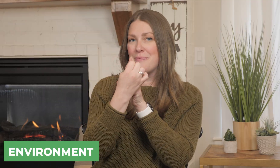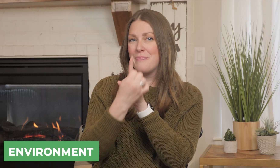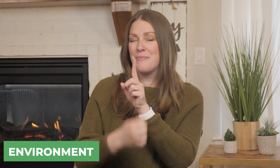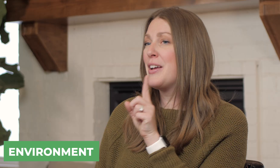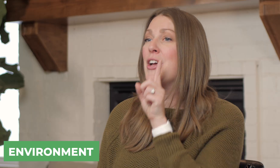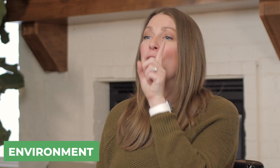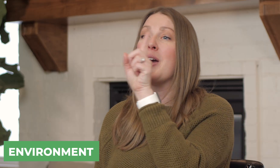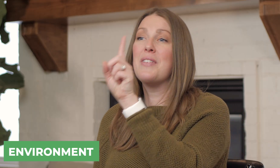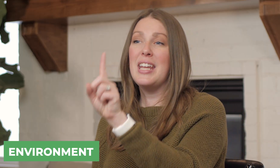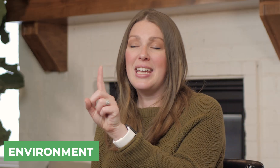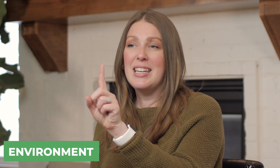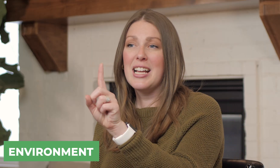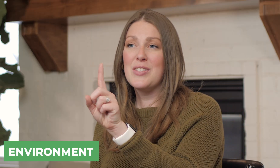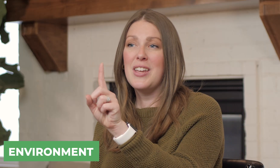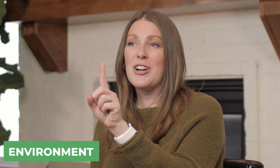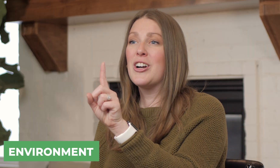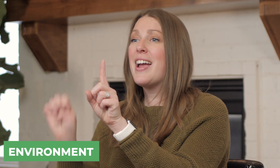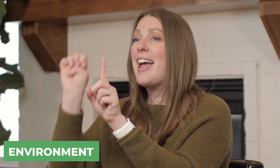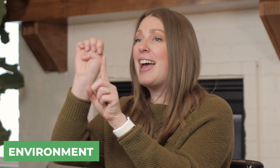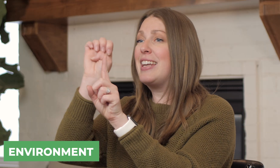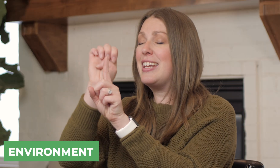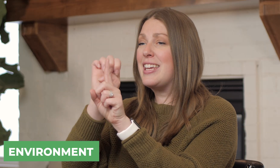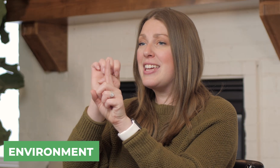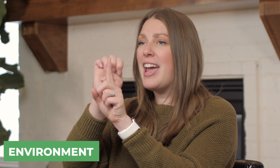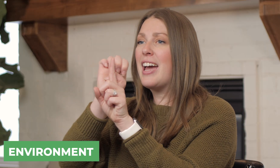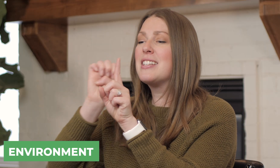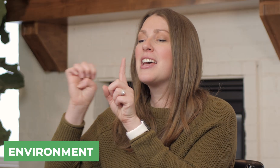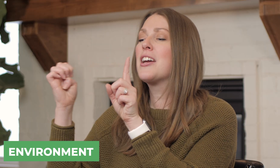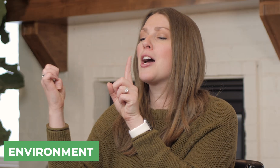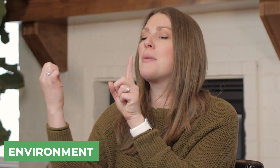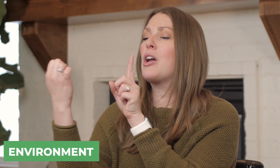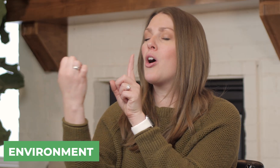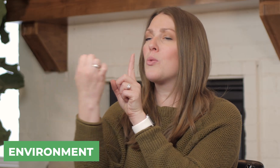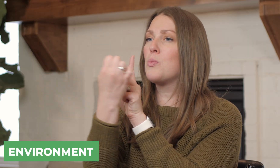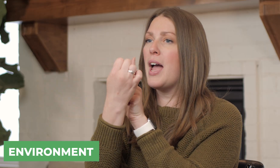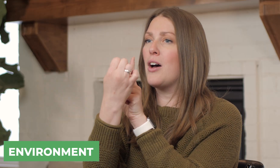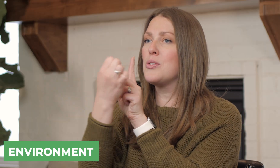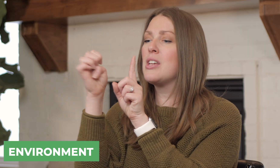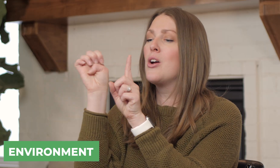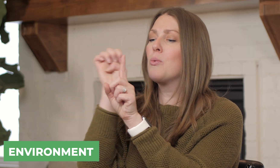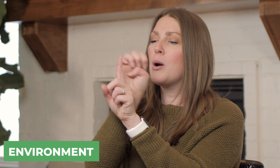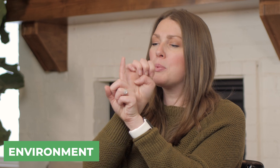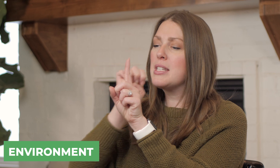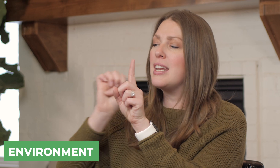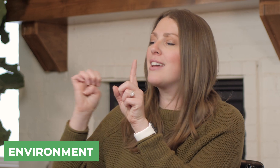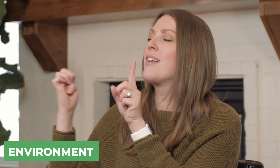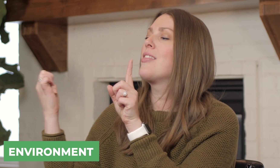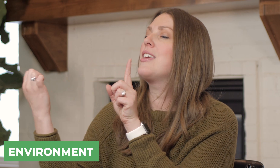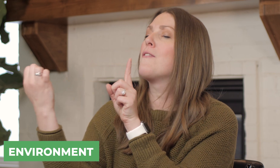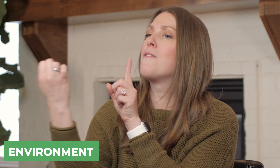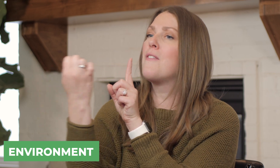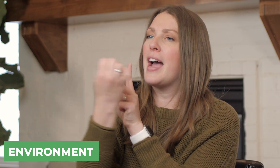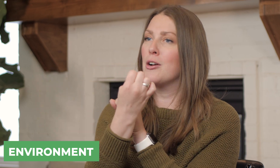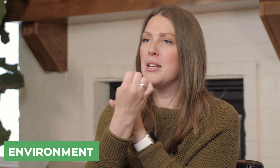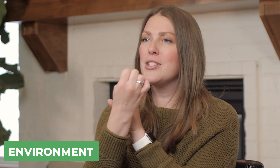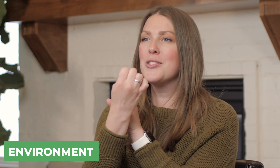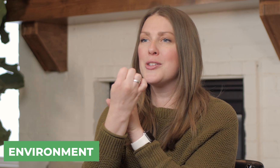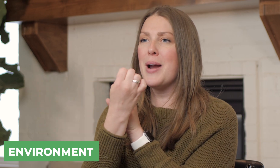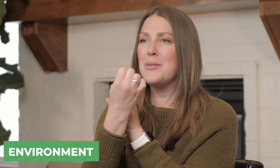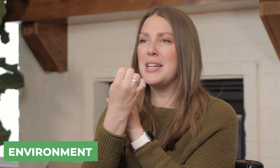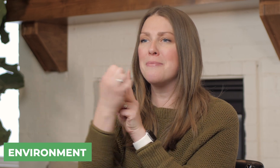you have an index finger and an 'E' hand coming around representing the environment surrounding,